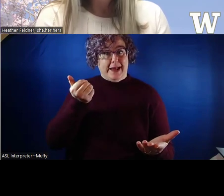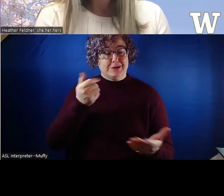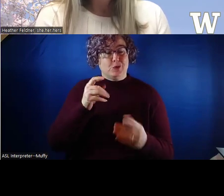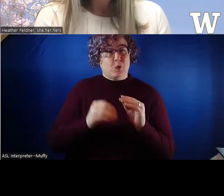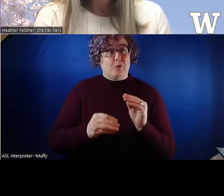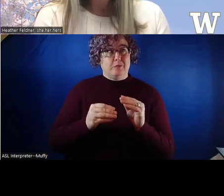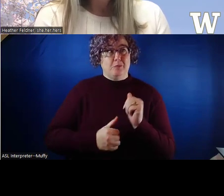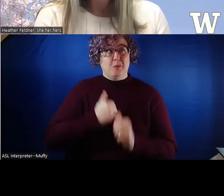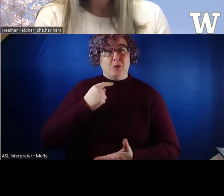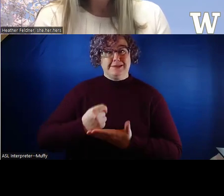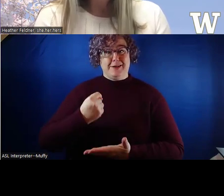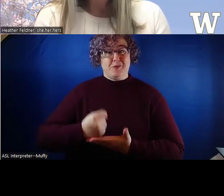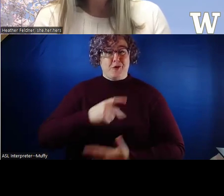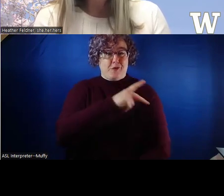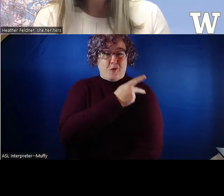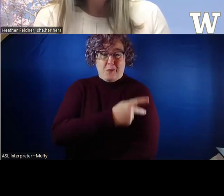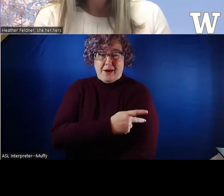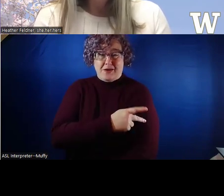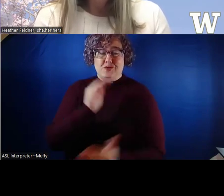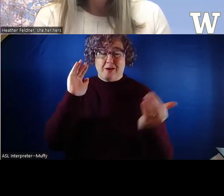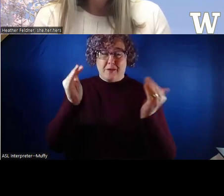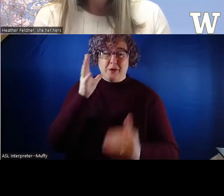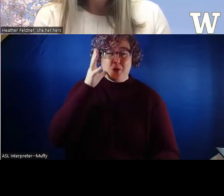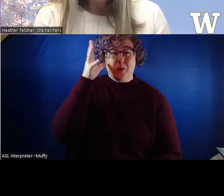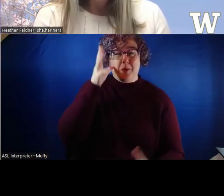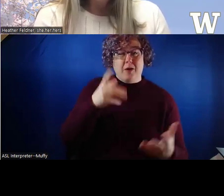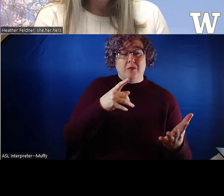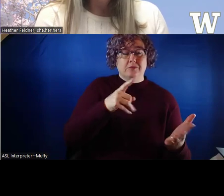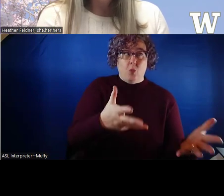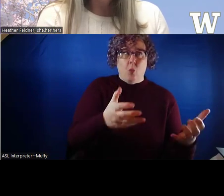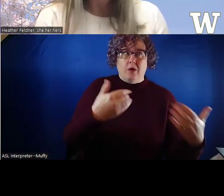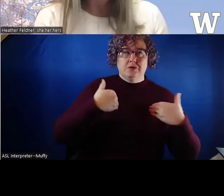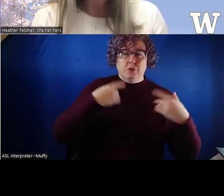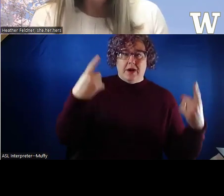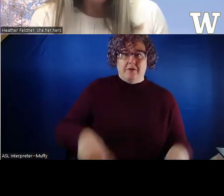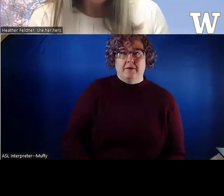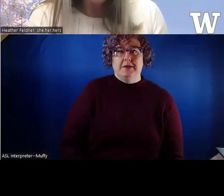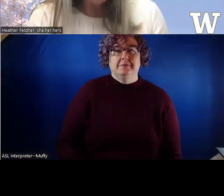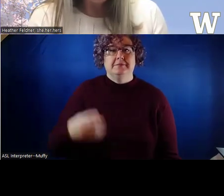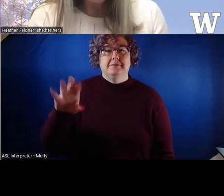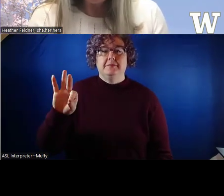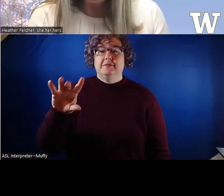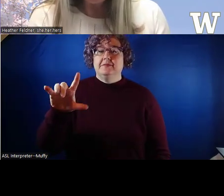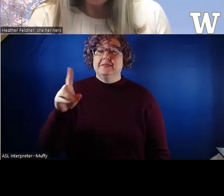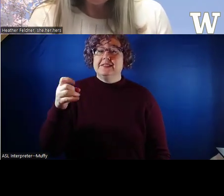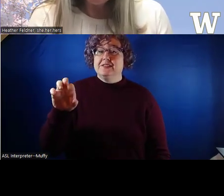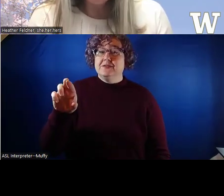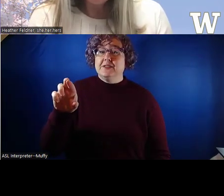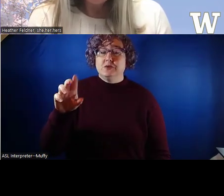for your patient versus what a parent wants to happen. Yeah, absolutely. Can everyone hear me okay?